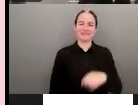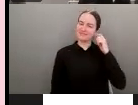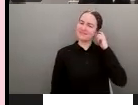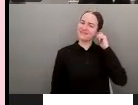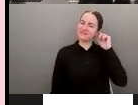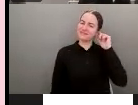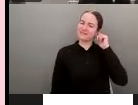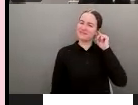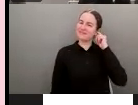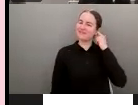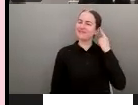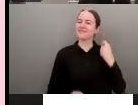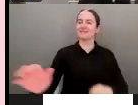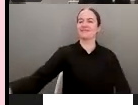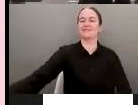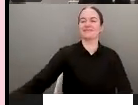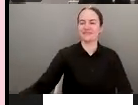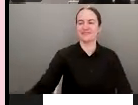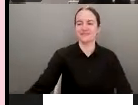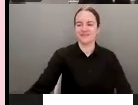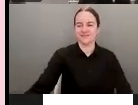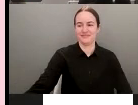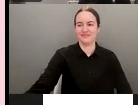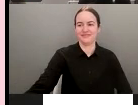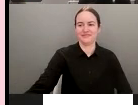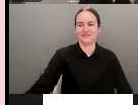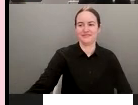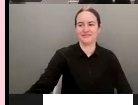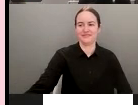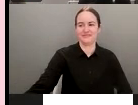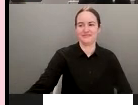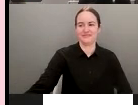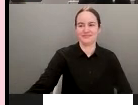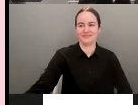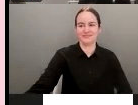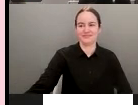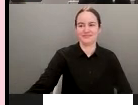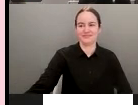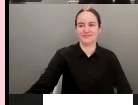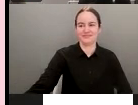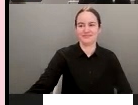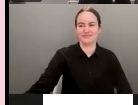That is I think all I wanted to say here.